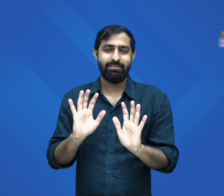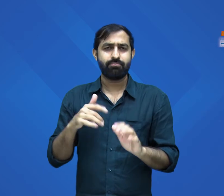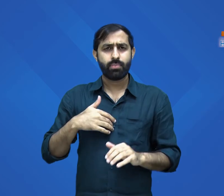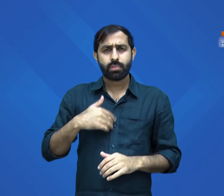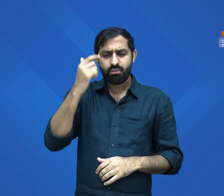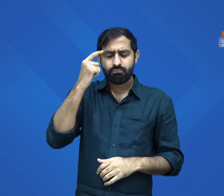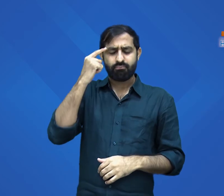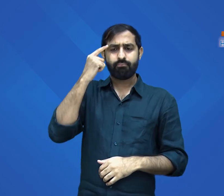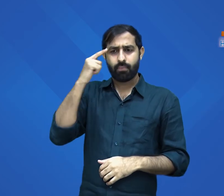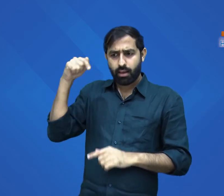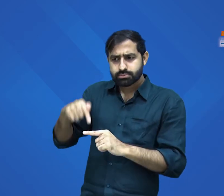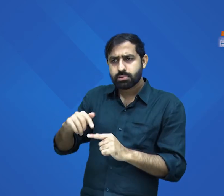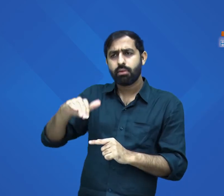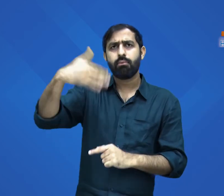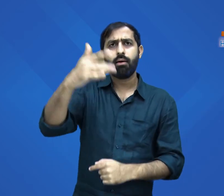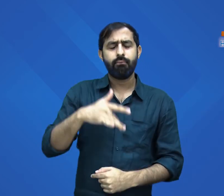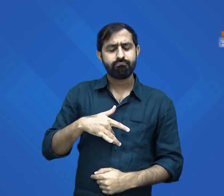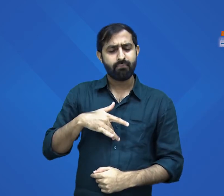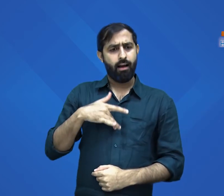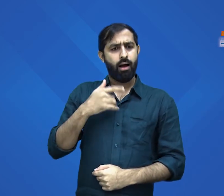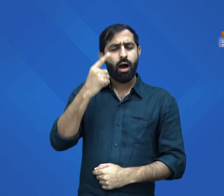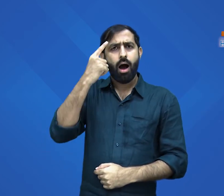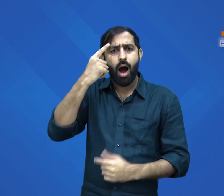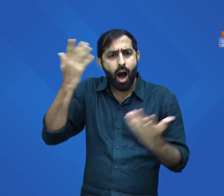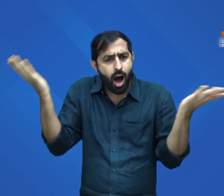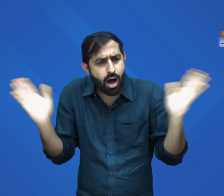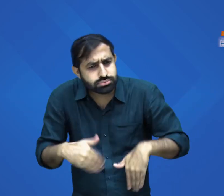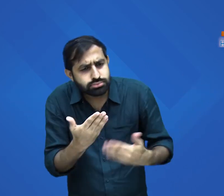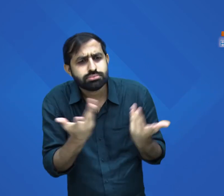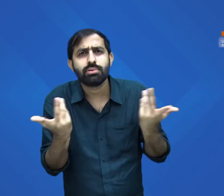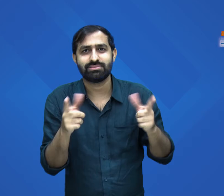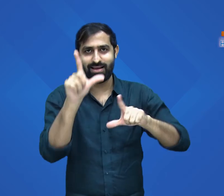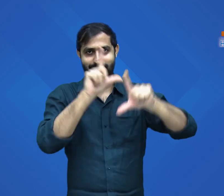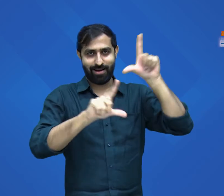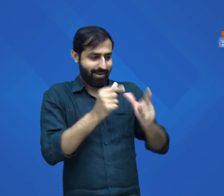We wonder of the past incidents with help of language.